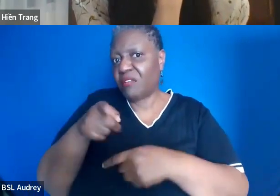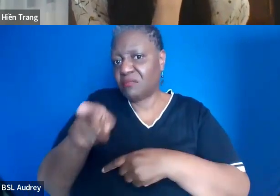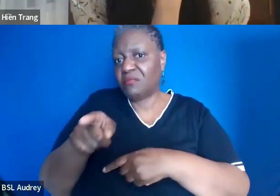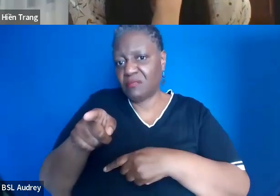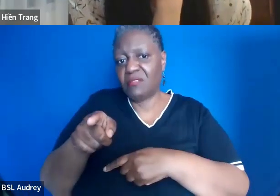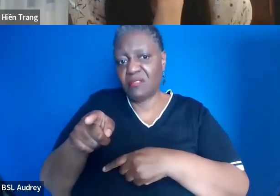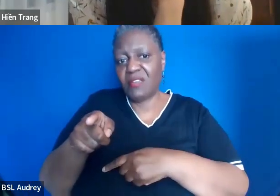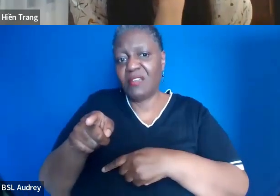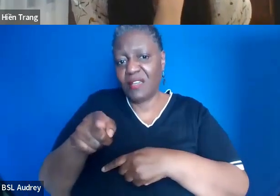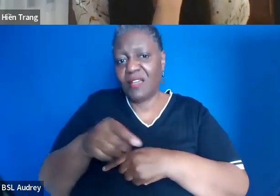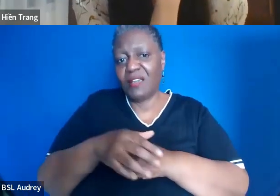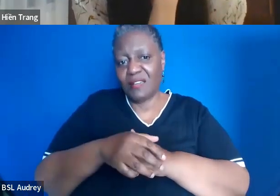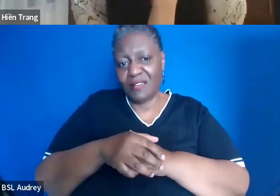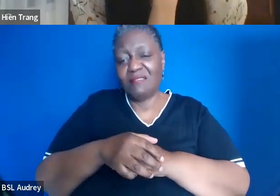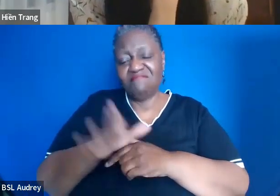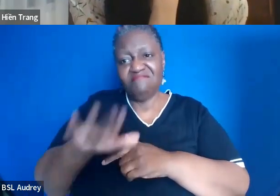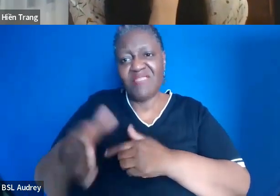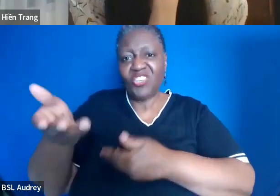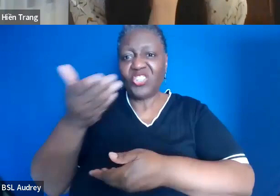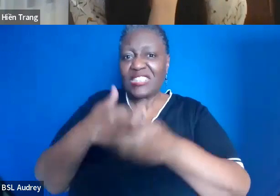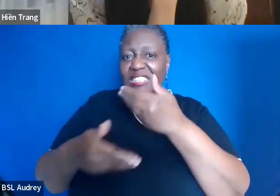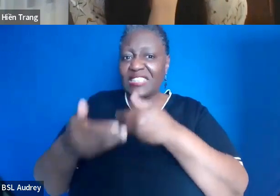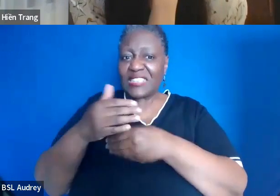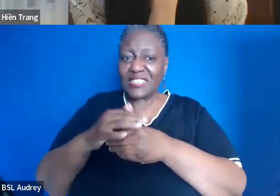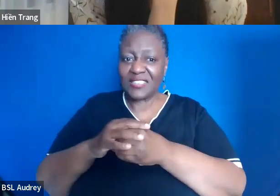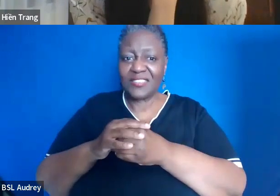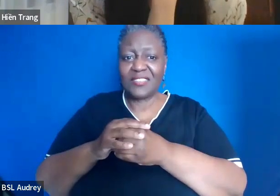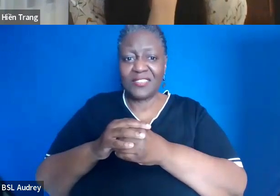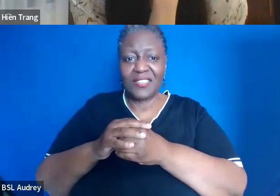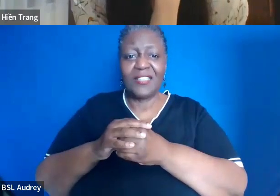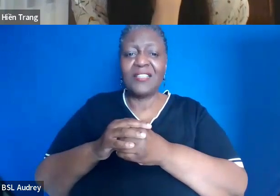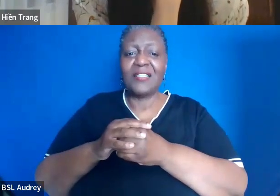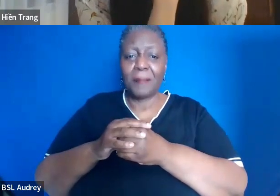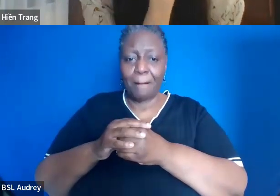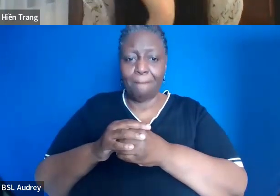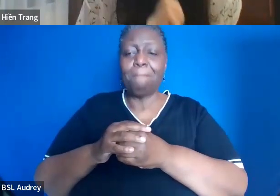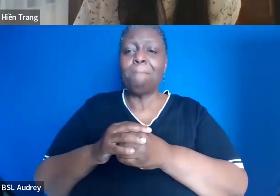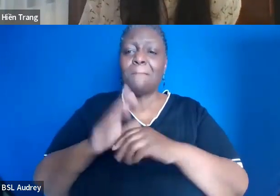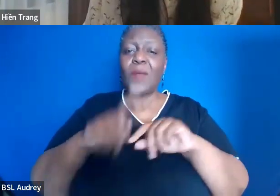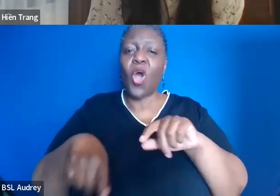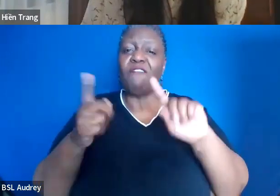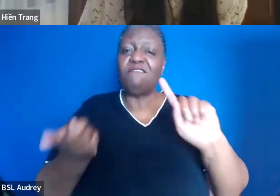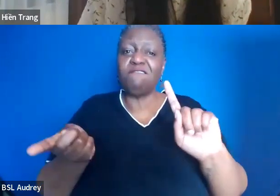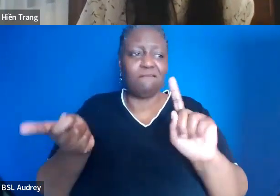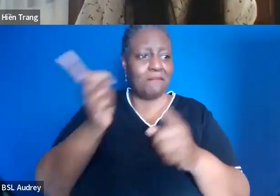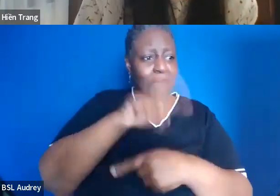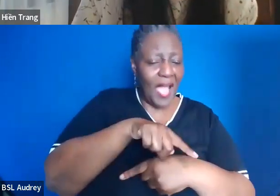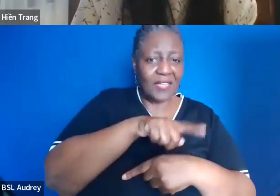um your description hearing of hang of um back translating your poems into Vietnamese